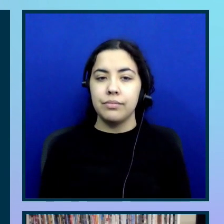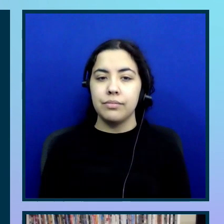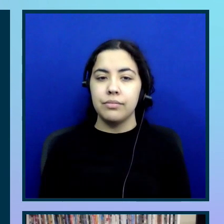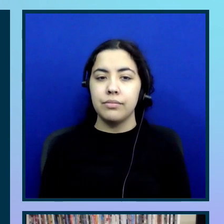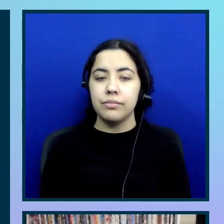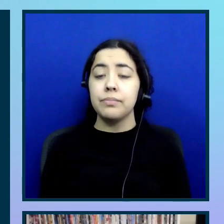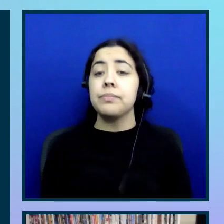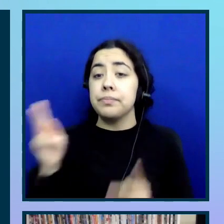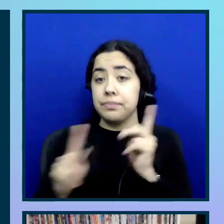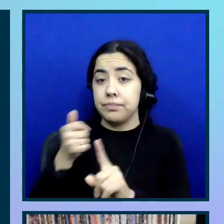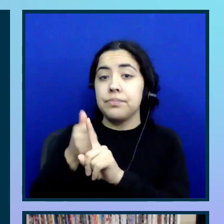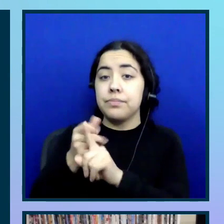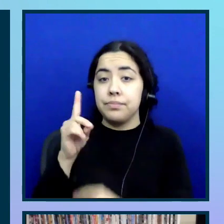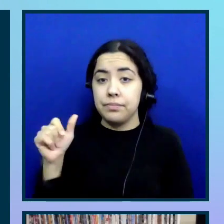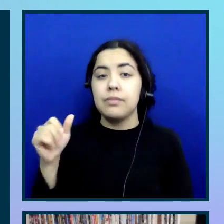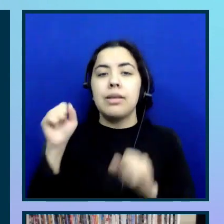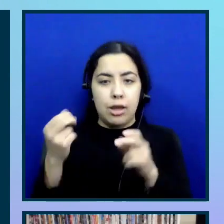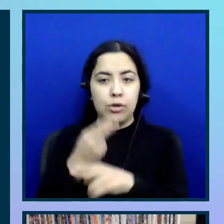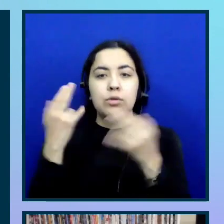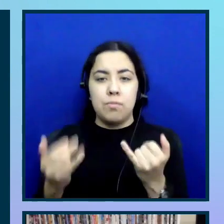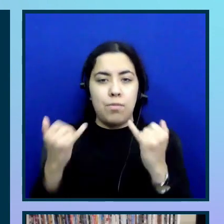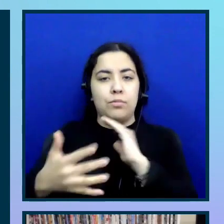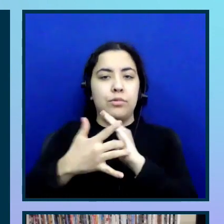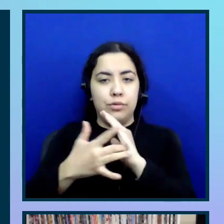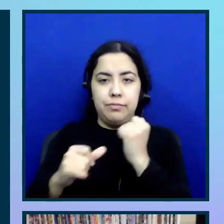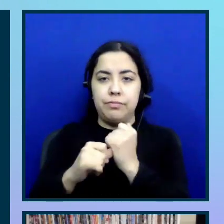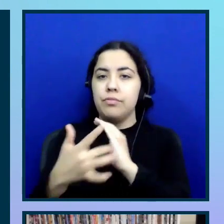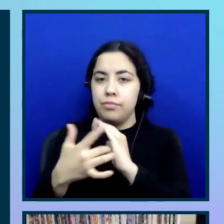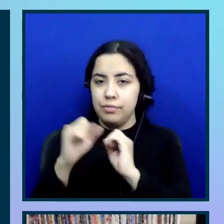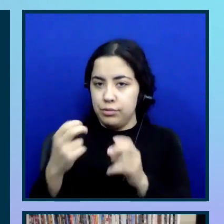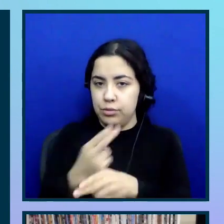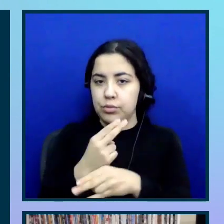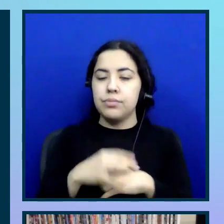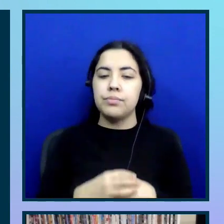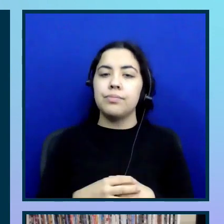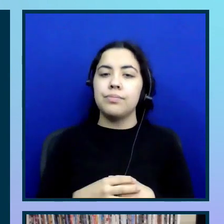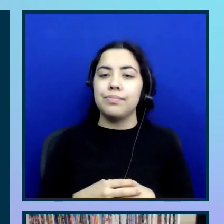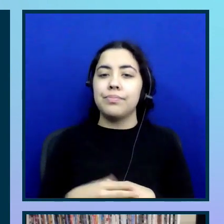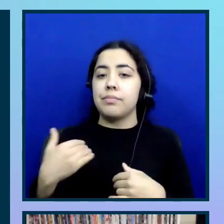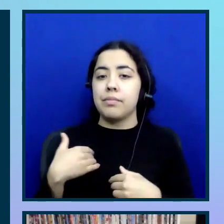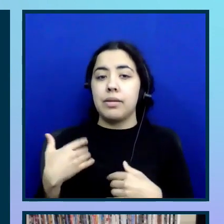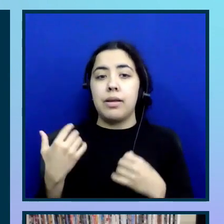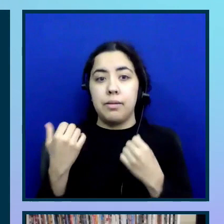are able to use modern technology via assistive technology. And the fact that there is a large market share available